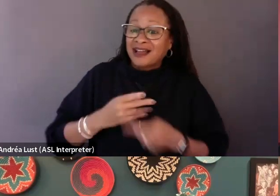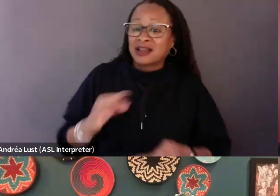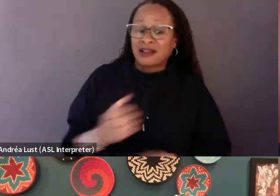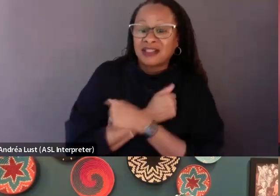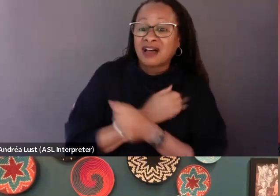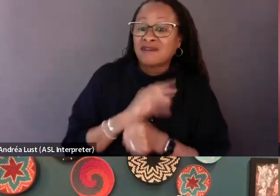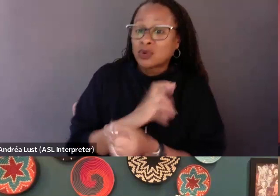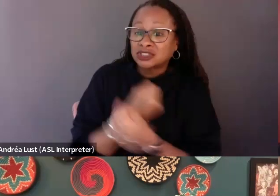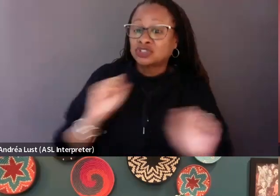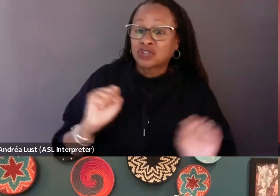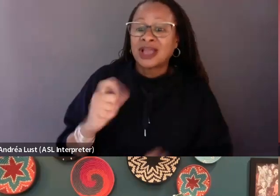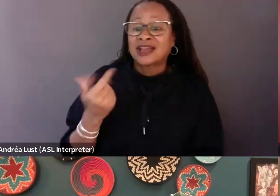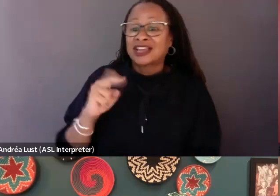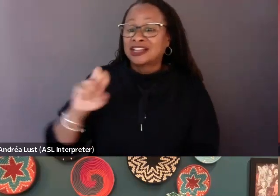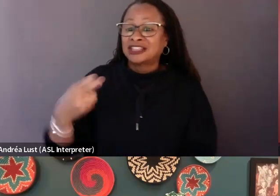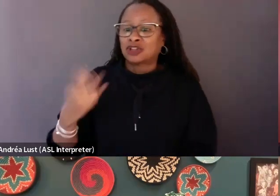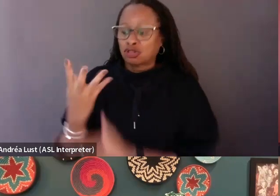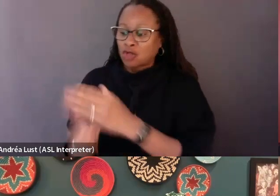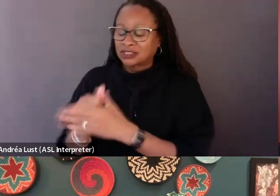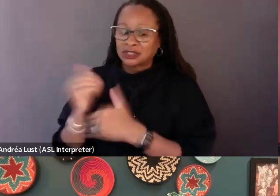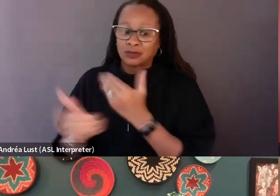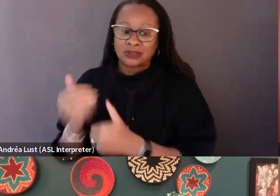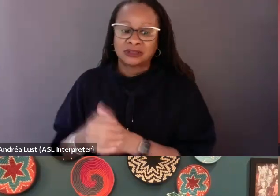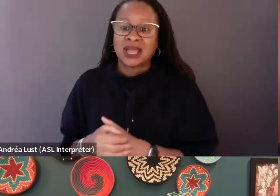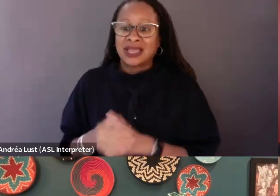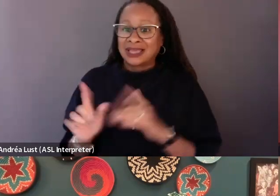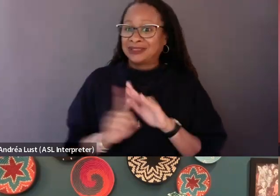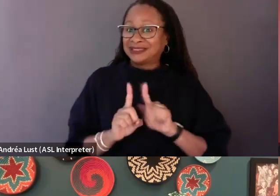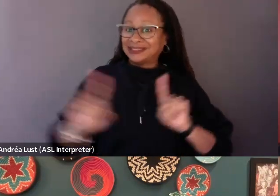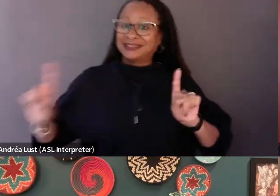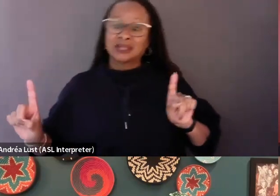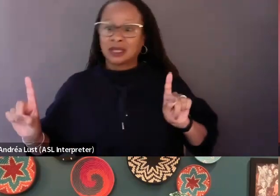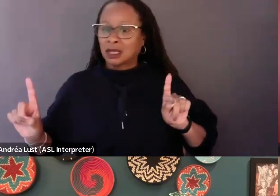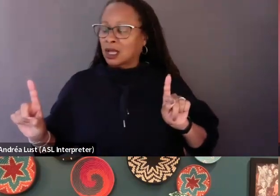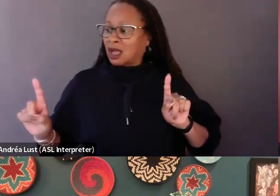that Ganesh had lost in the process of, you know, he got alienated from his community at certain point.